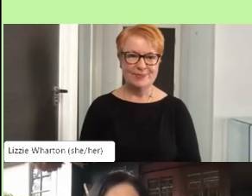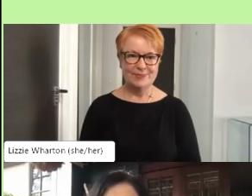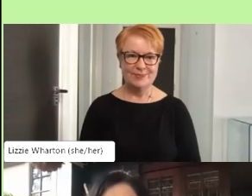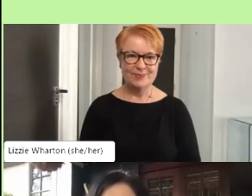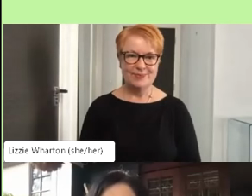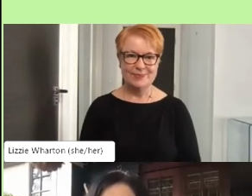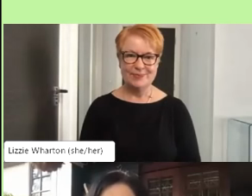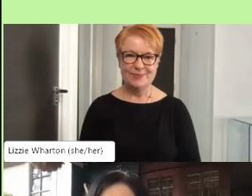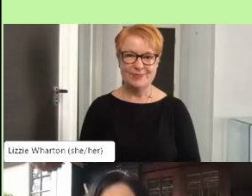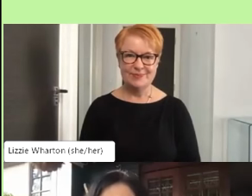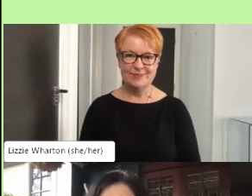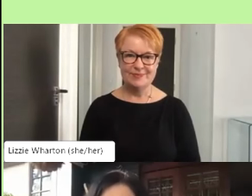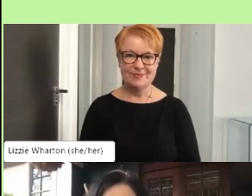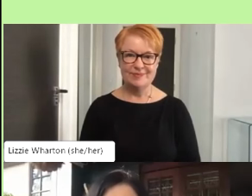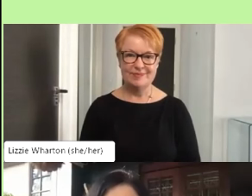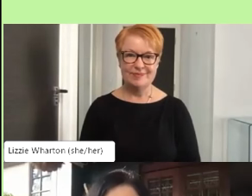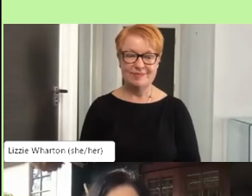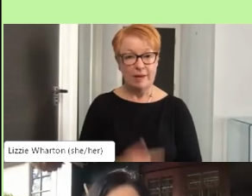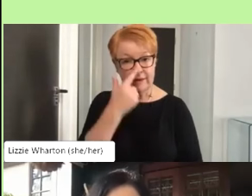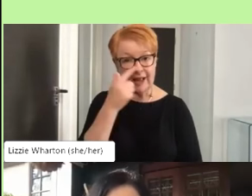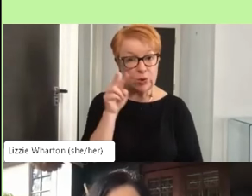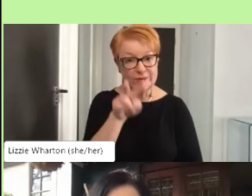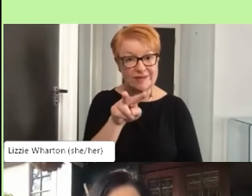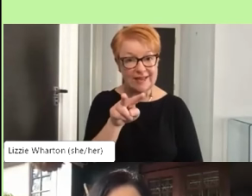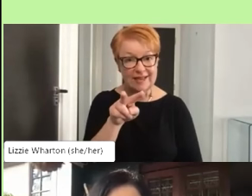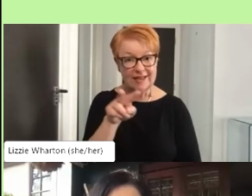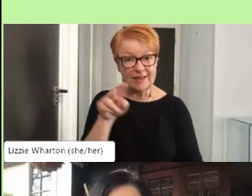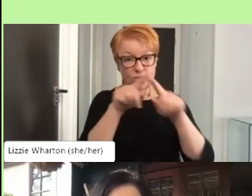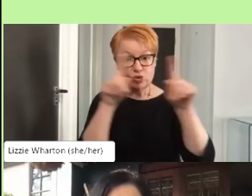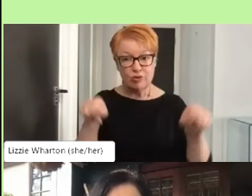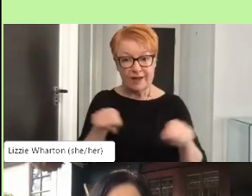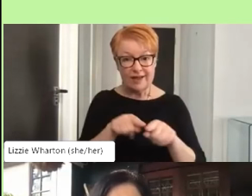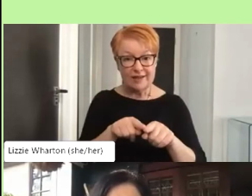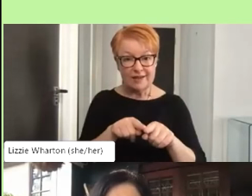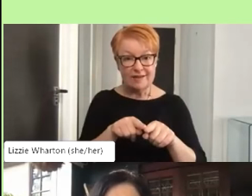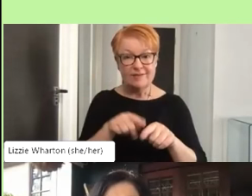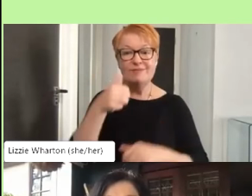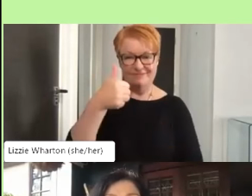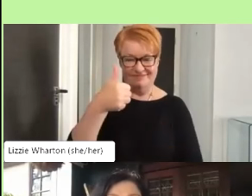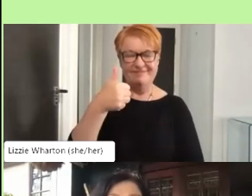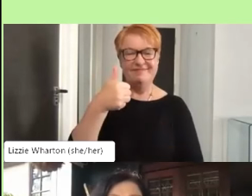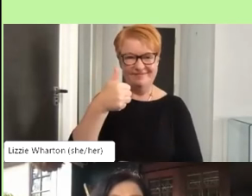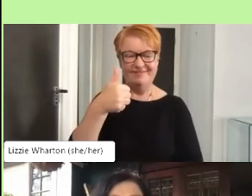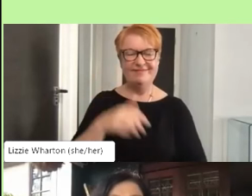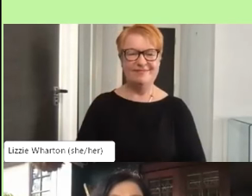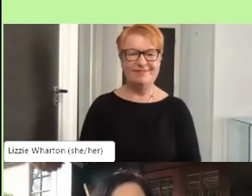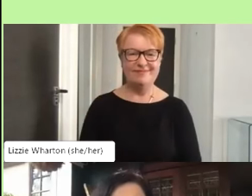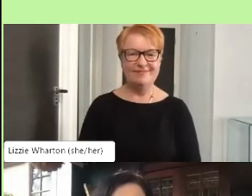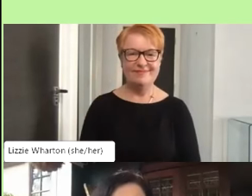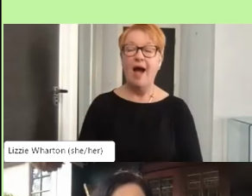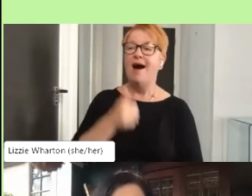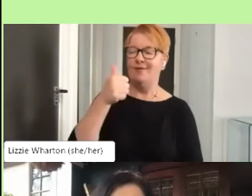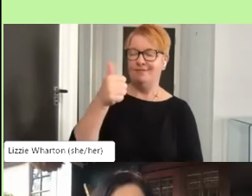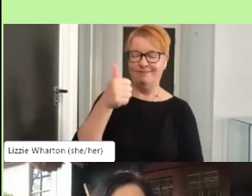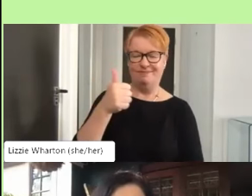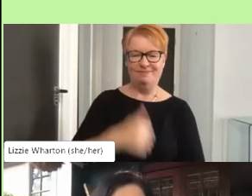Are you able to see my screen? Yes. Okay, great.